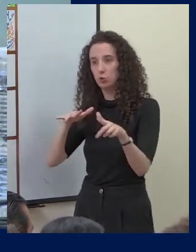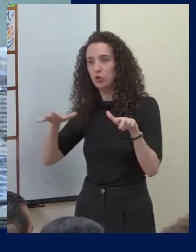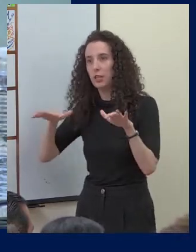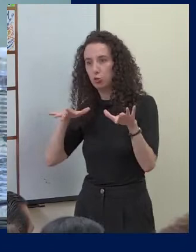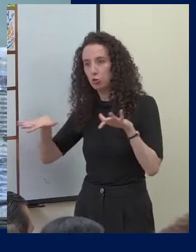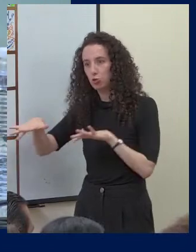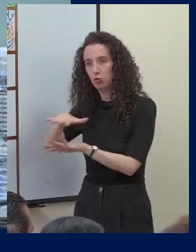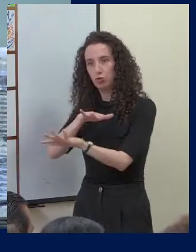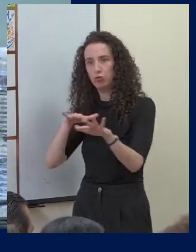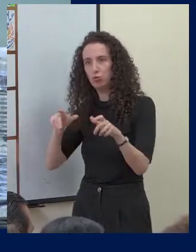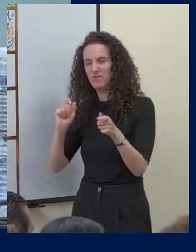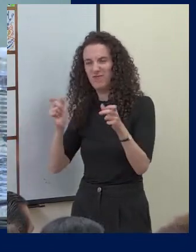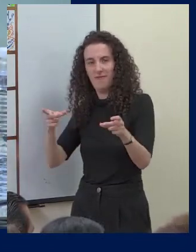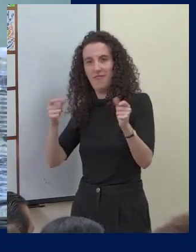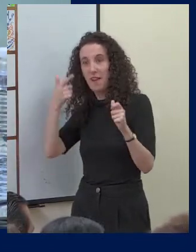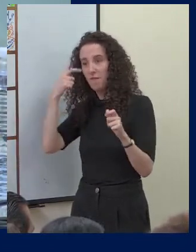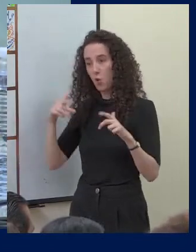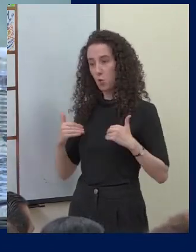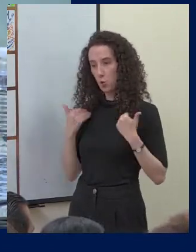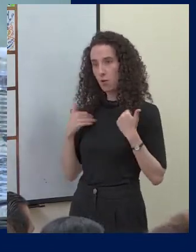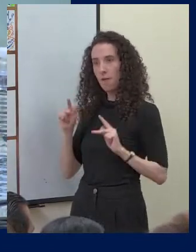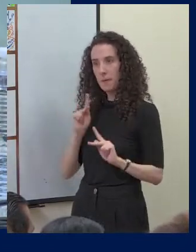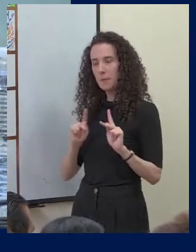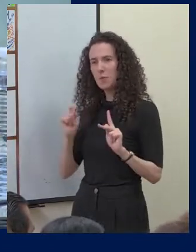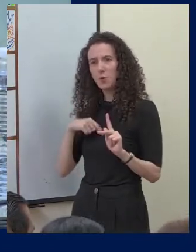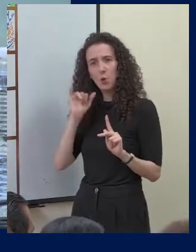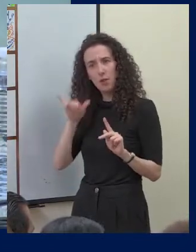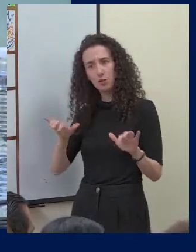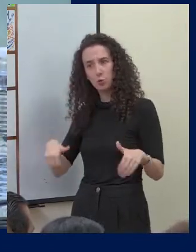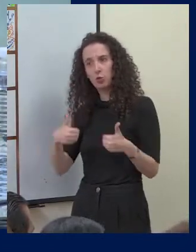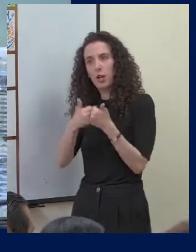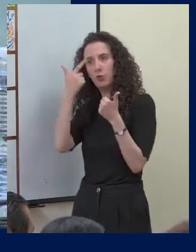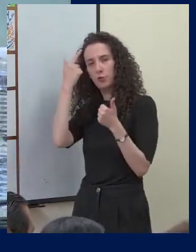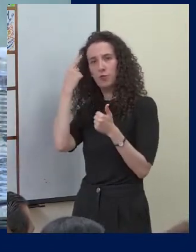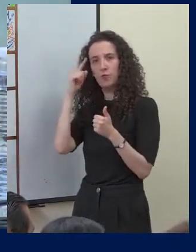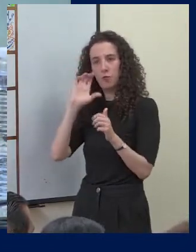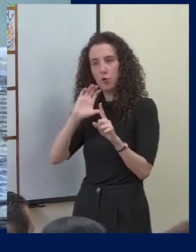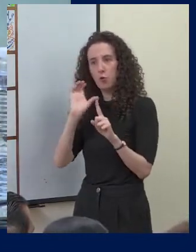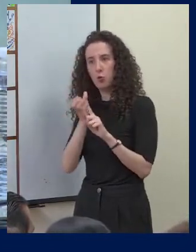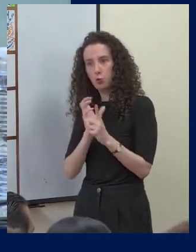youth, that poses a challenge for cultural relevancy and being able to provide these